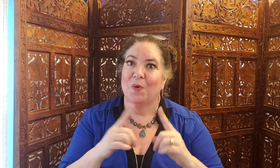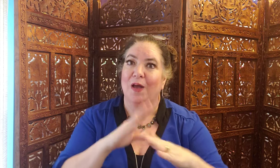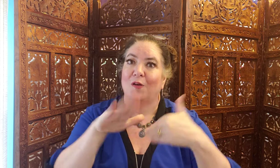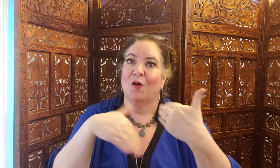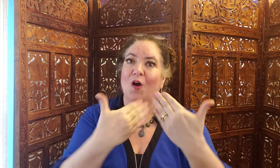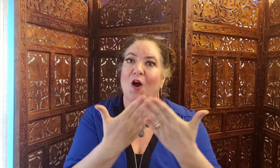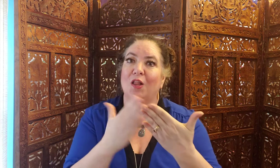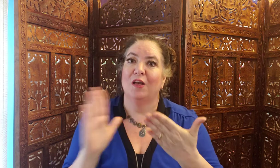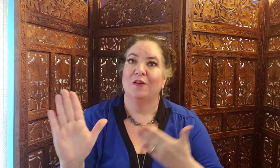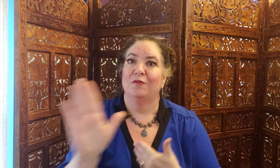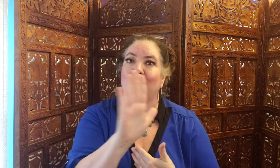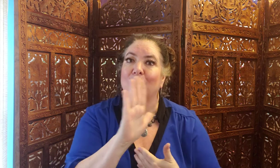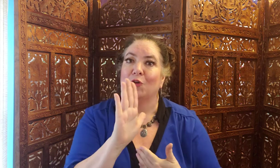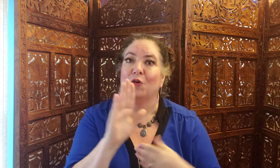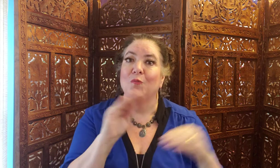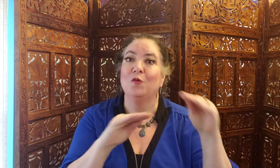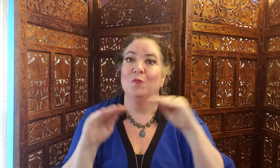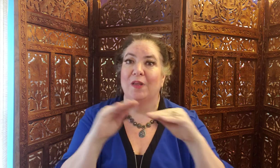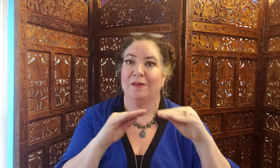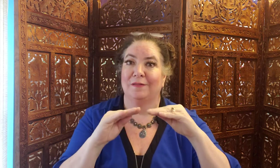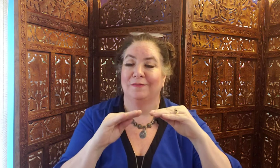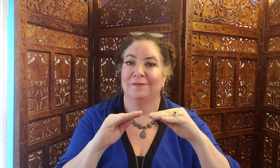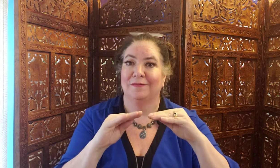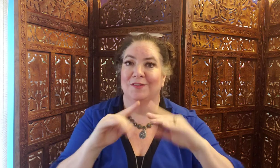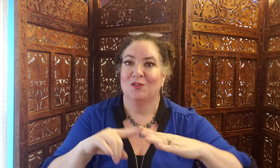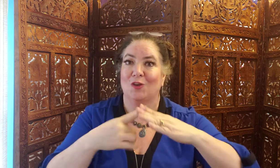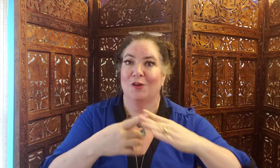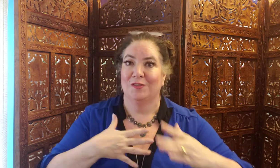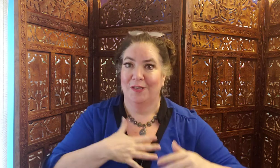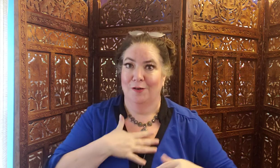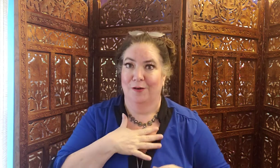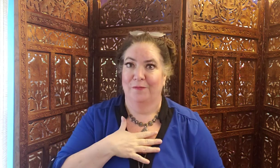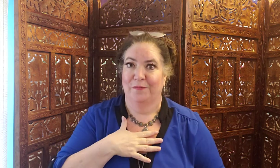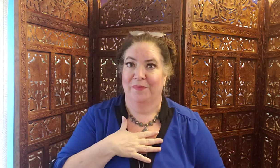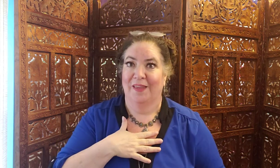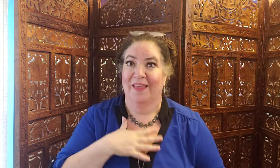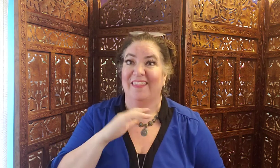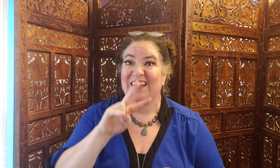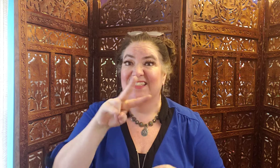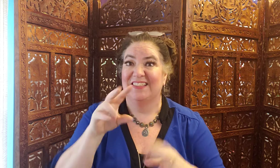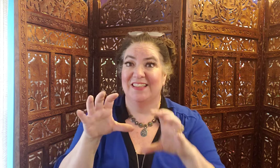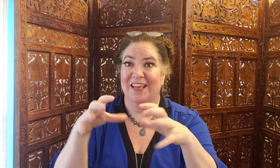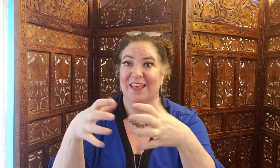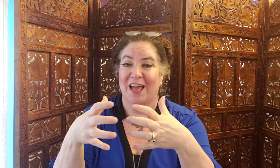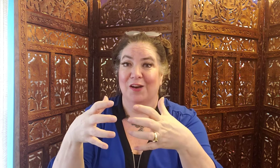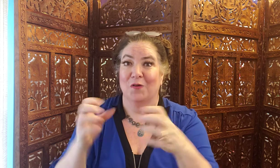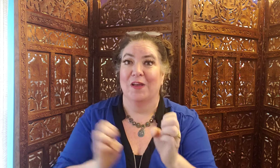But all of your expression/movement starts here. That's the second category,